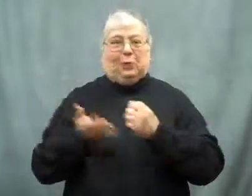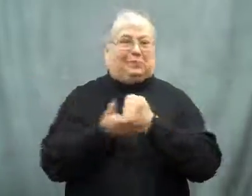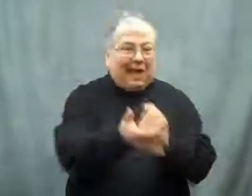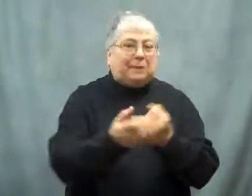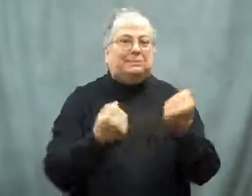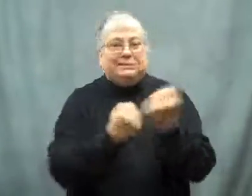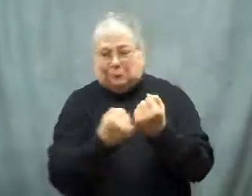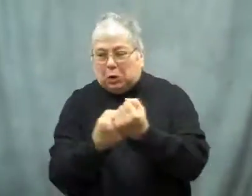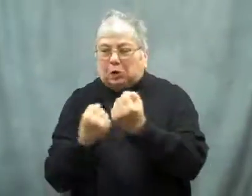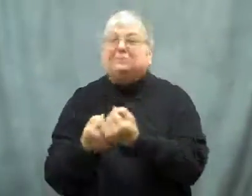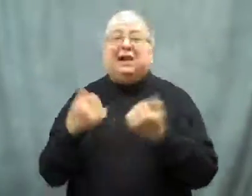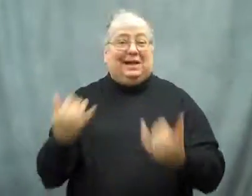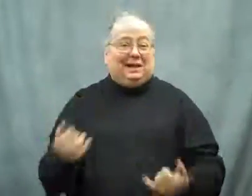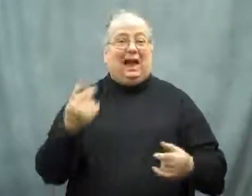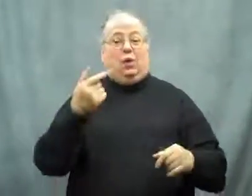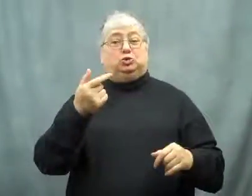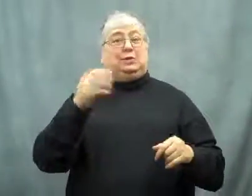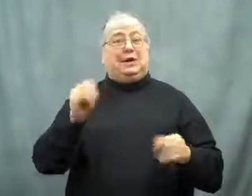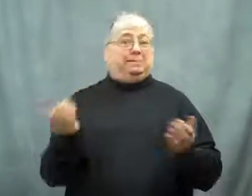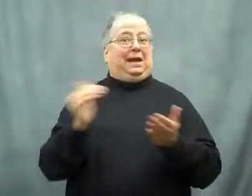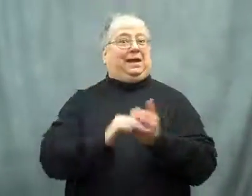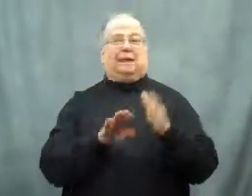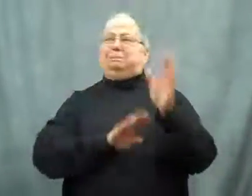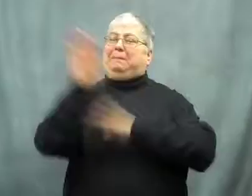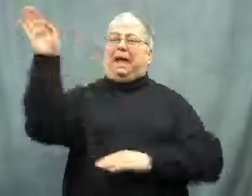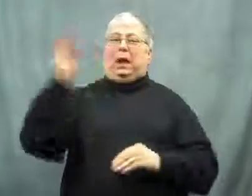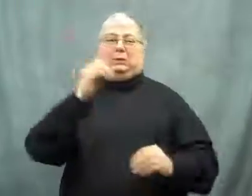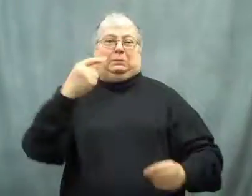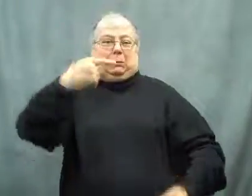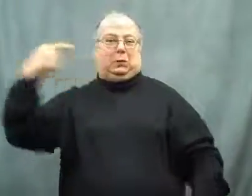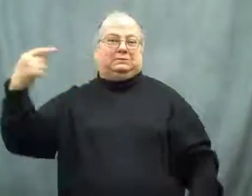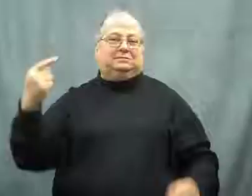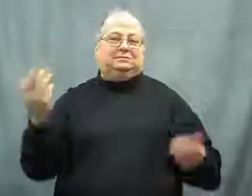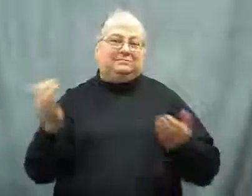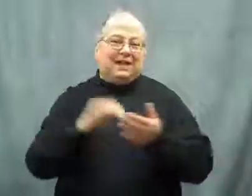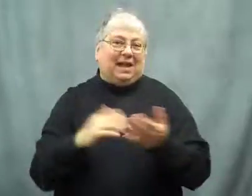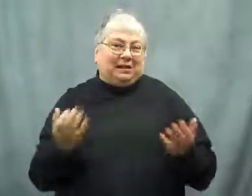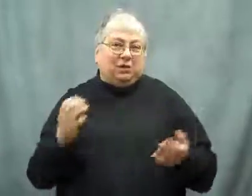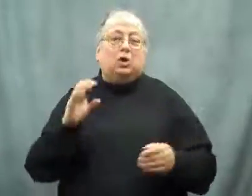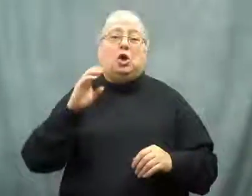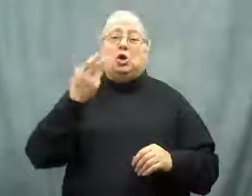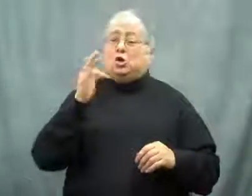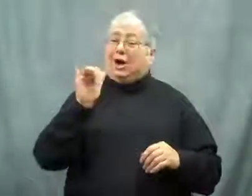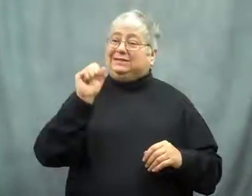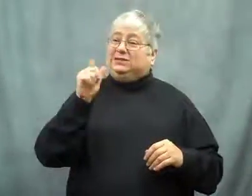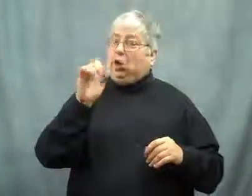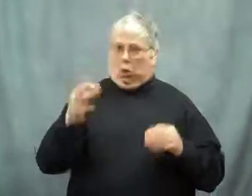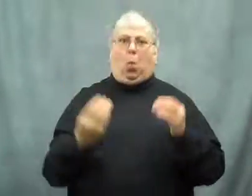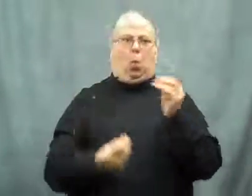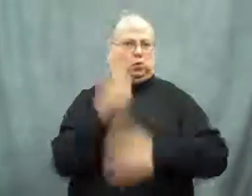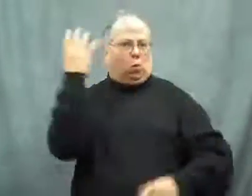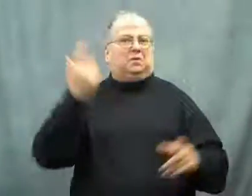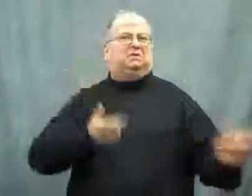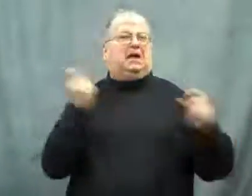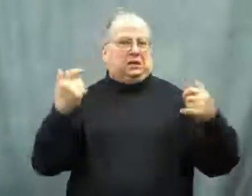With the help and support of the government, GM was now back to number 1.